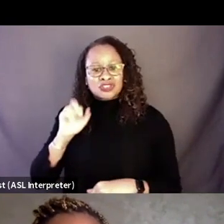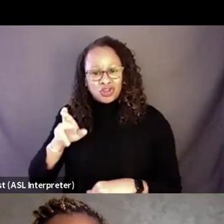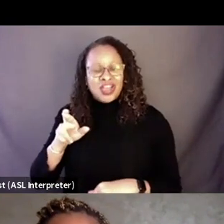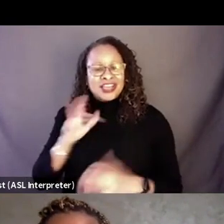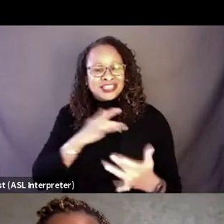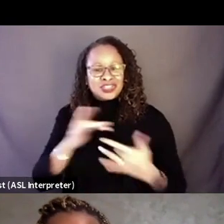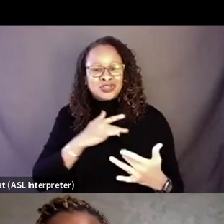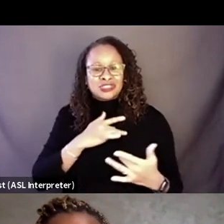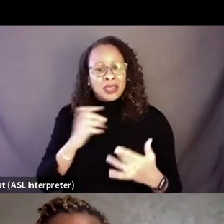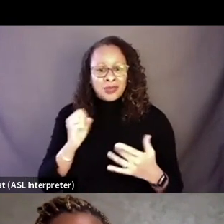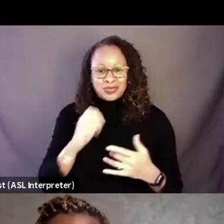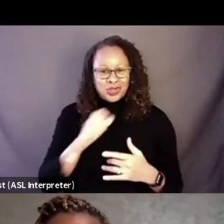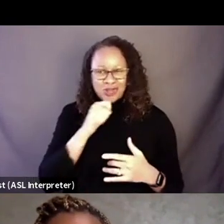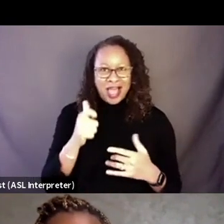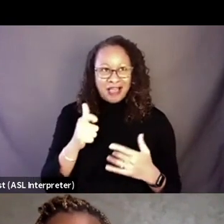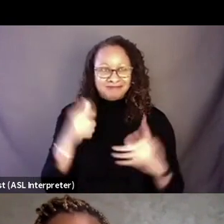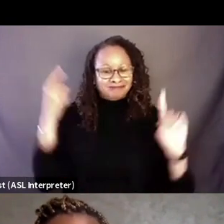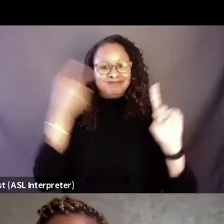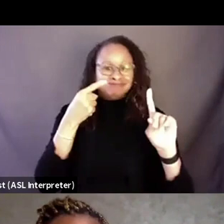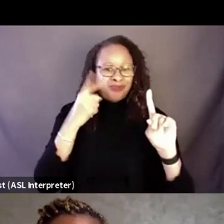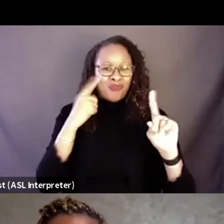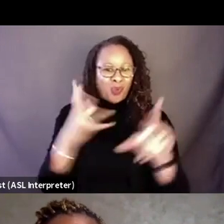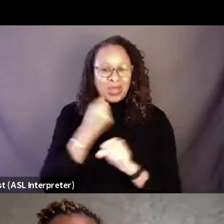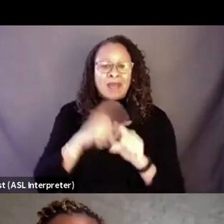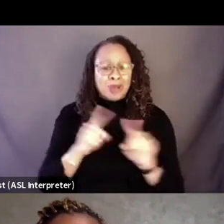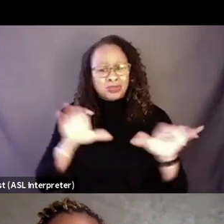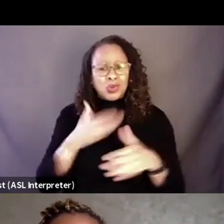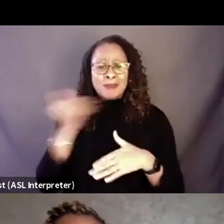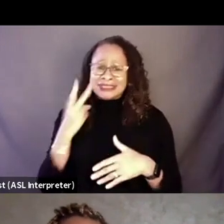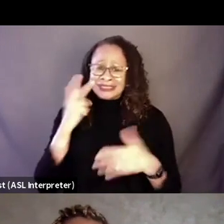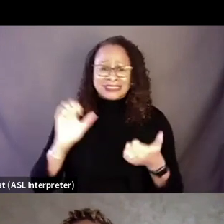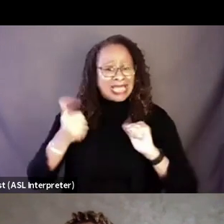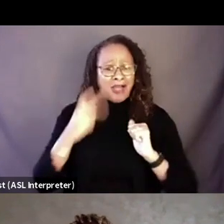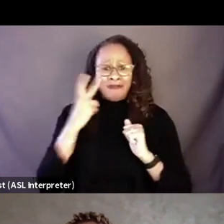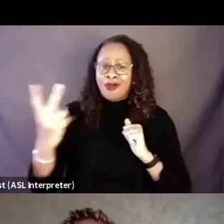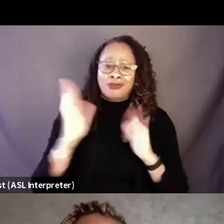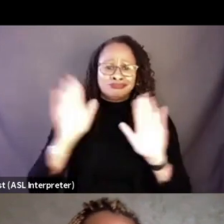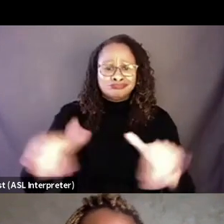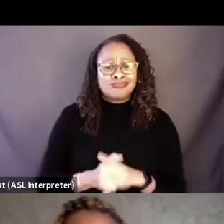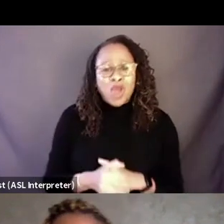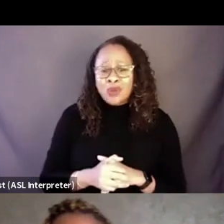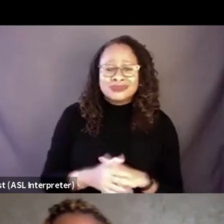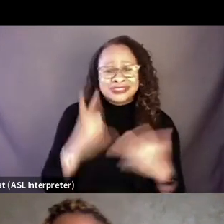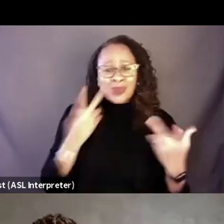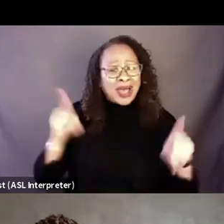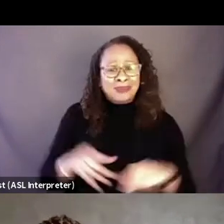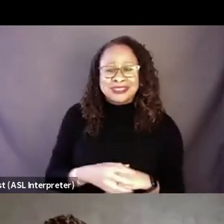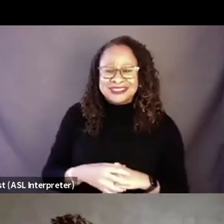But I think we're just going to do our best and see how far we go, yeah. Amen Amen.